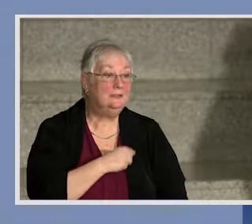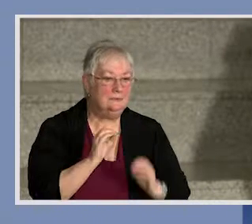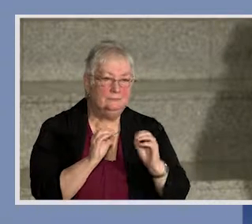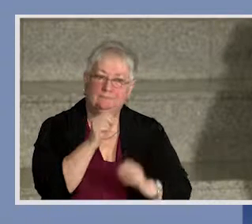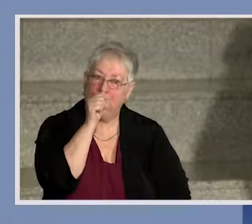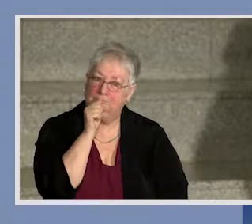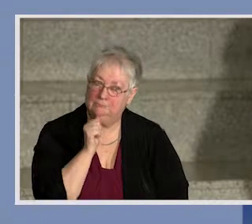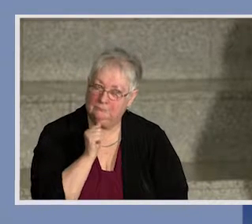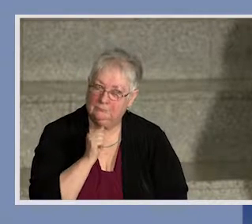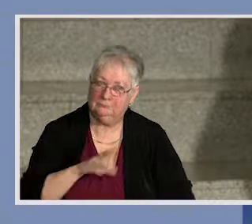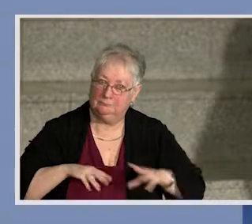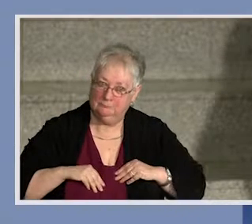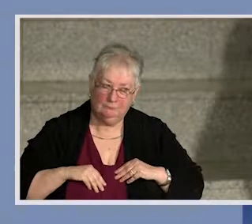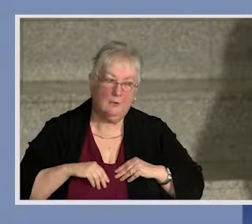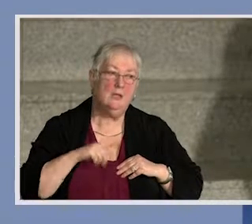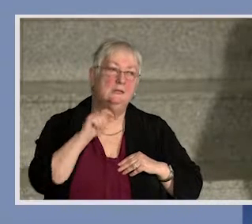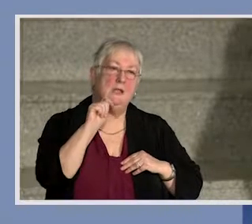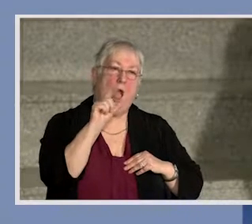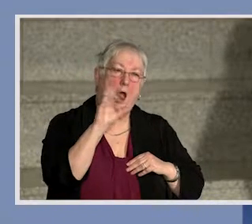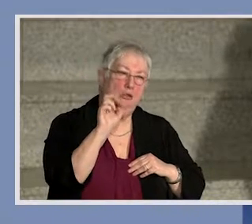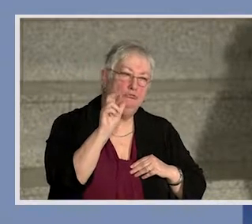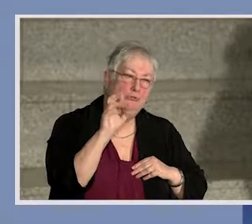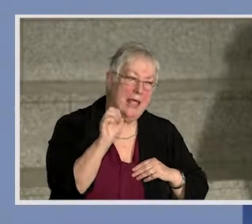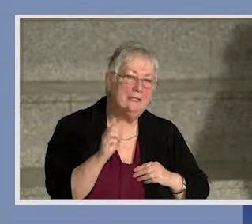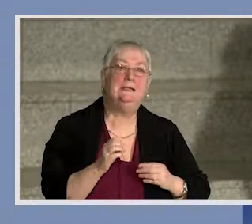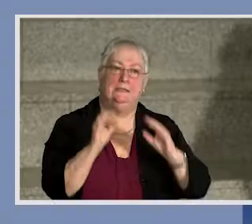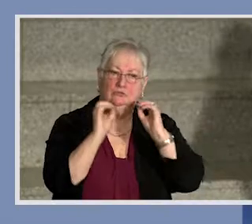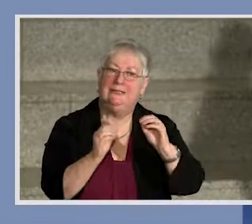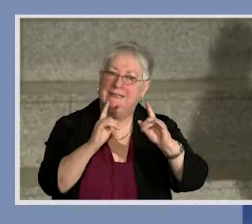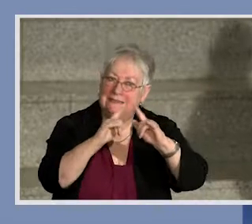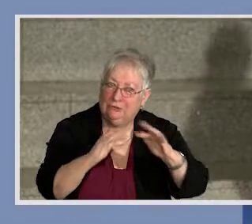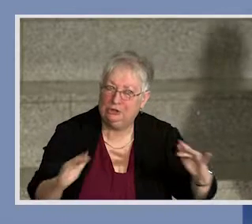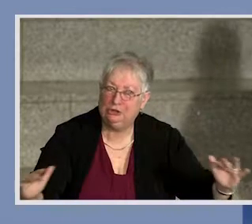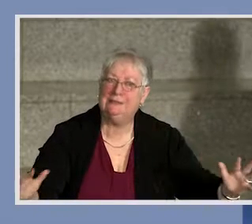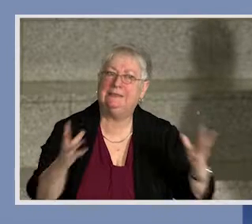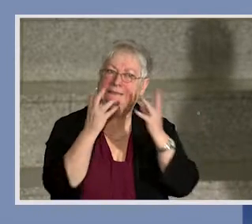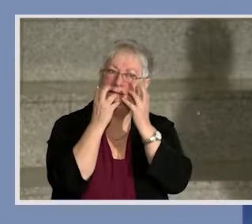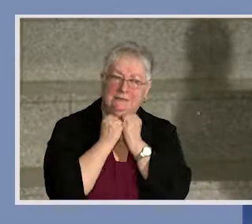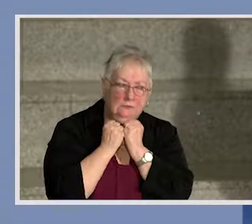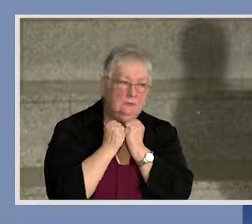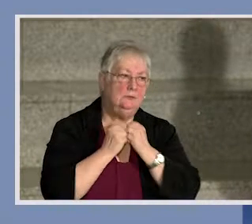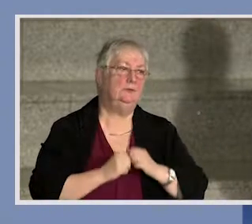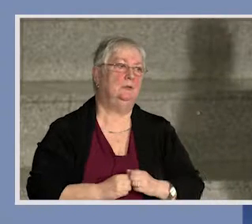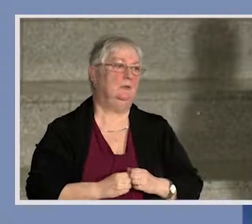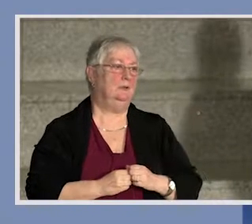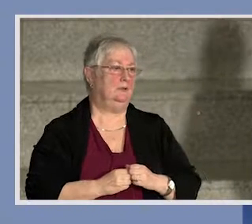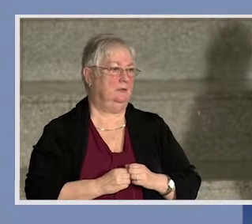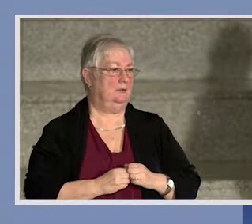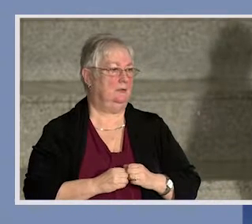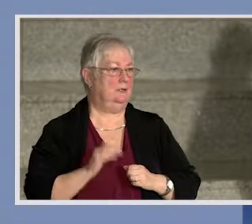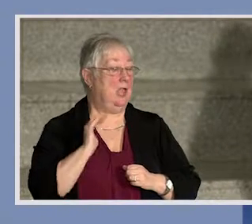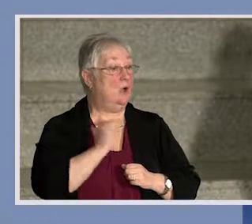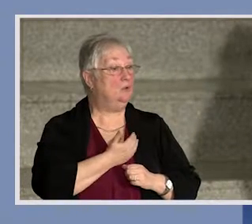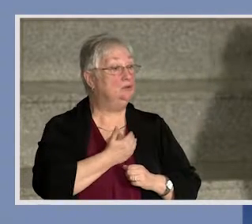WONDERFUL CITY WHICH IS MULTI-RACIAL AND MULTI-CULTURAL PROBABLY MORE SO THAN ANY CITY THAT I HAVE WITNESSED.